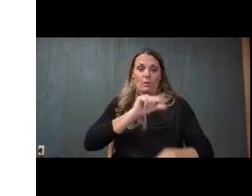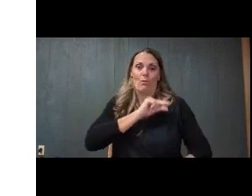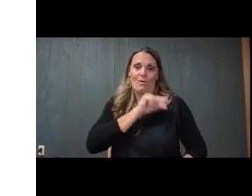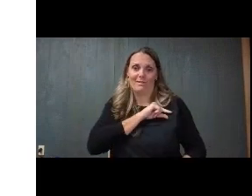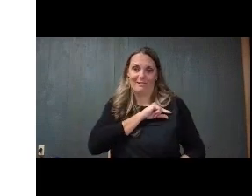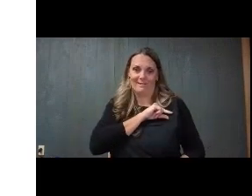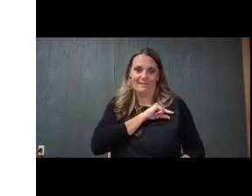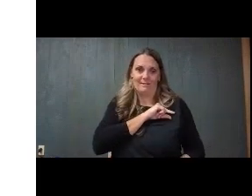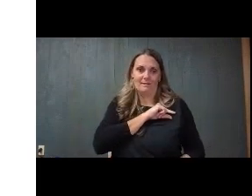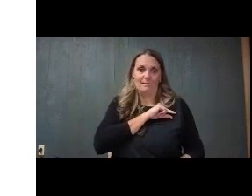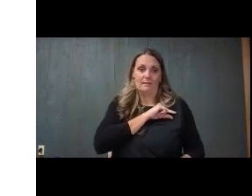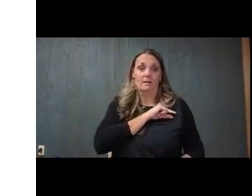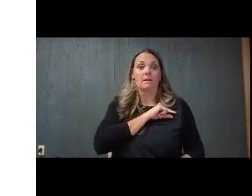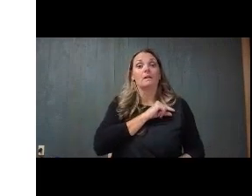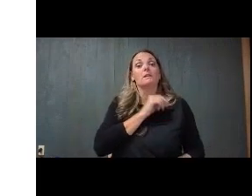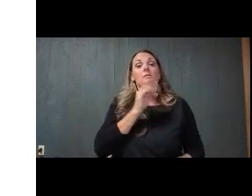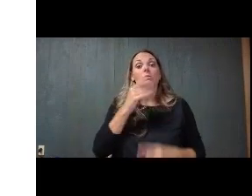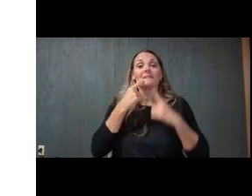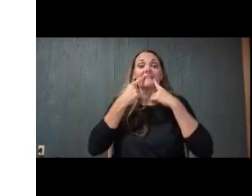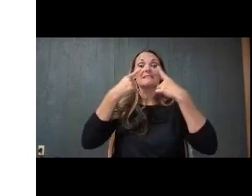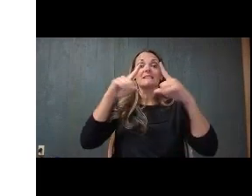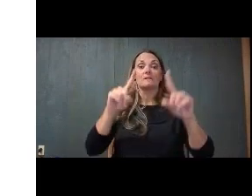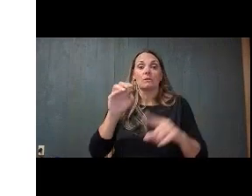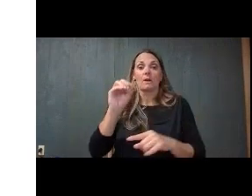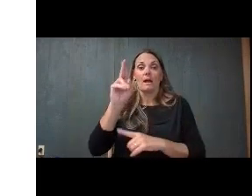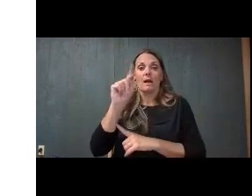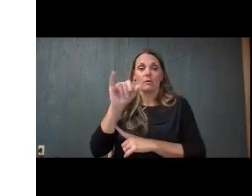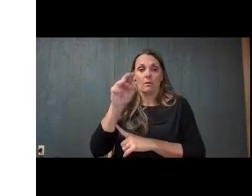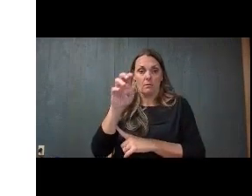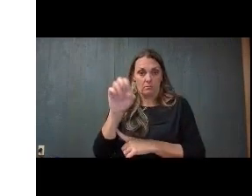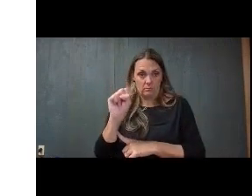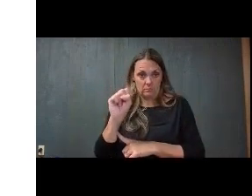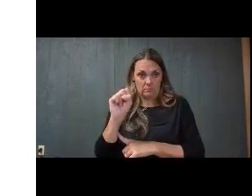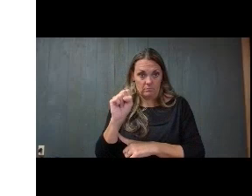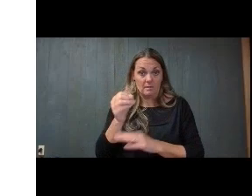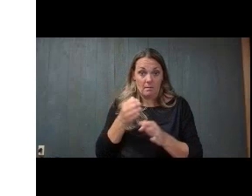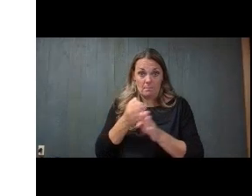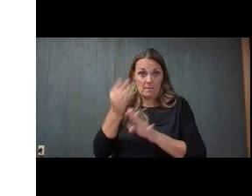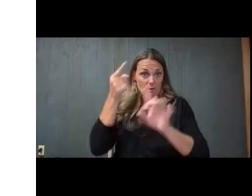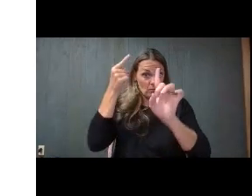raising the bar for successful outcomes. The main objectives are.